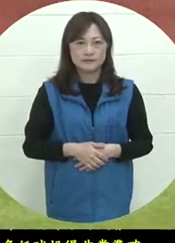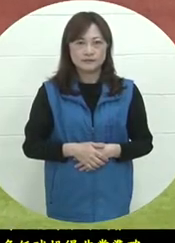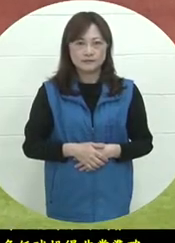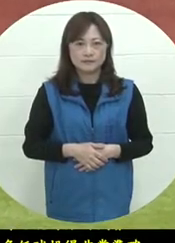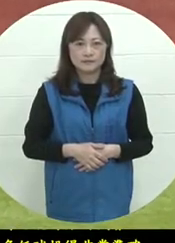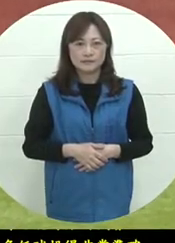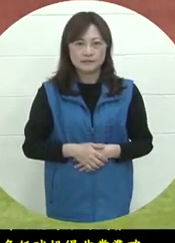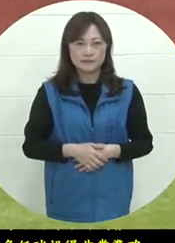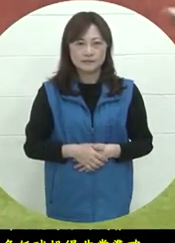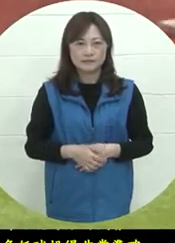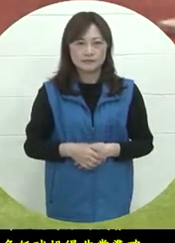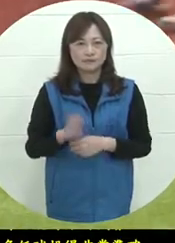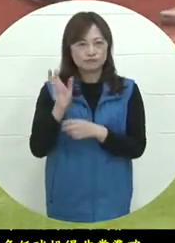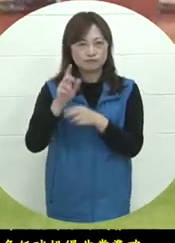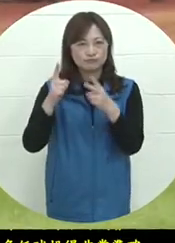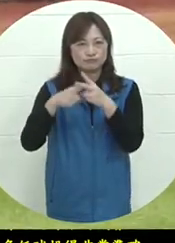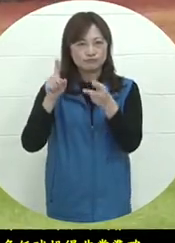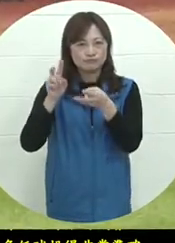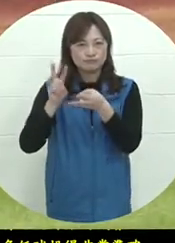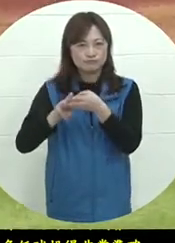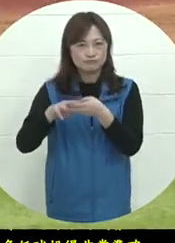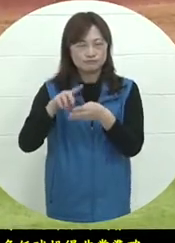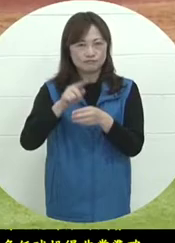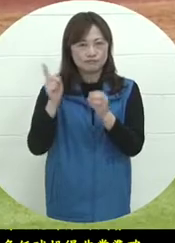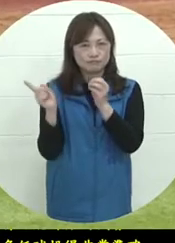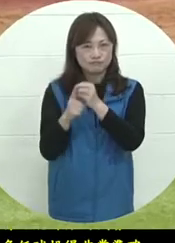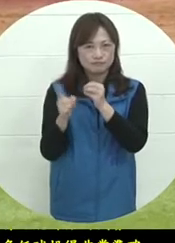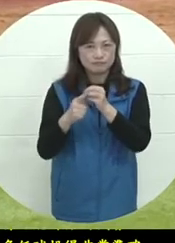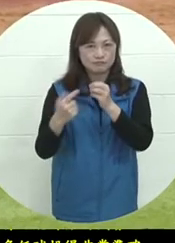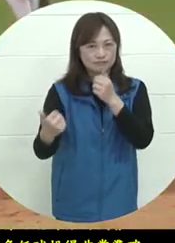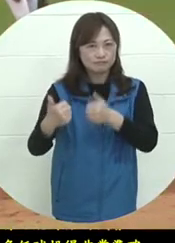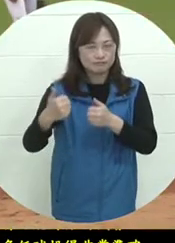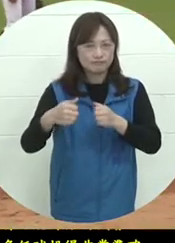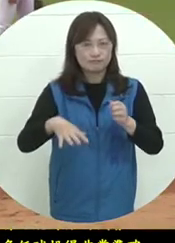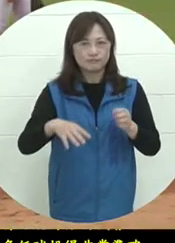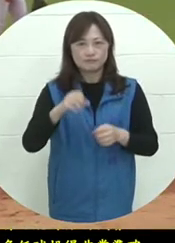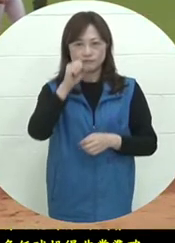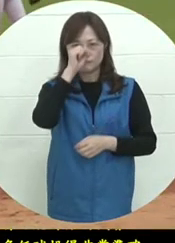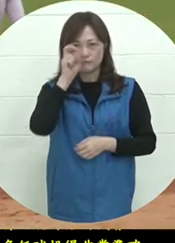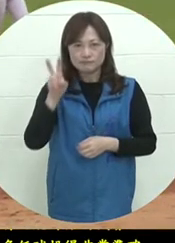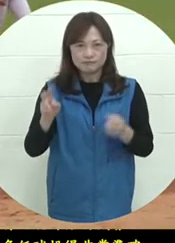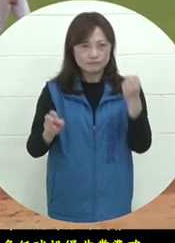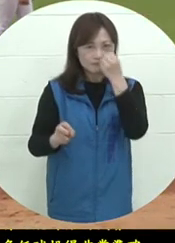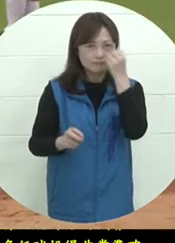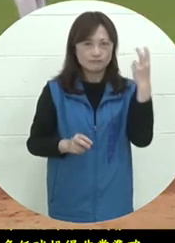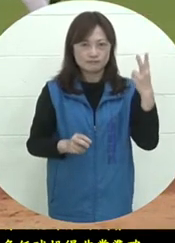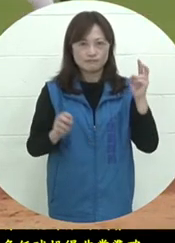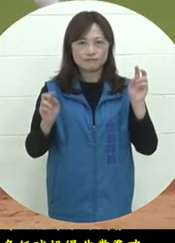pitching first. Oda is currently facing off with Dazhe and the number of balls is good and two bad. At this time, at 1 o'clock,